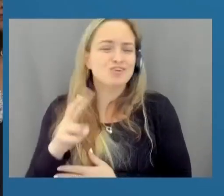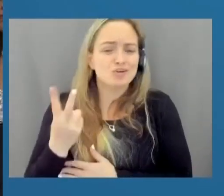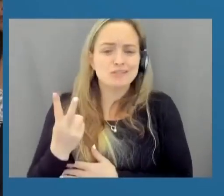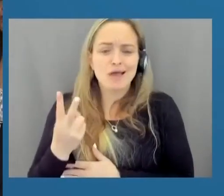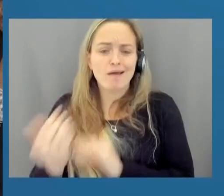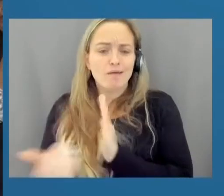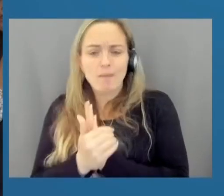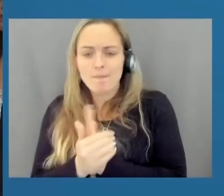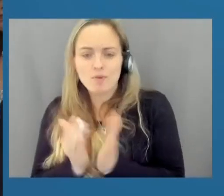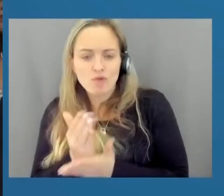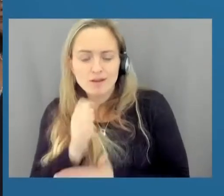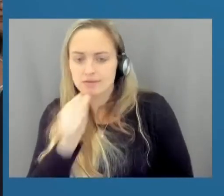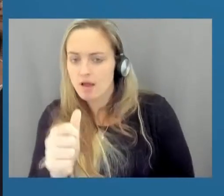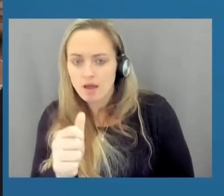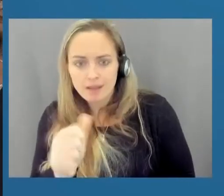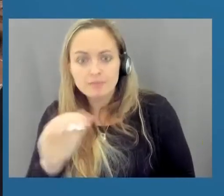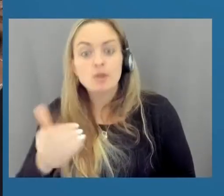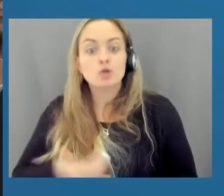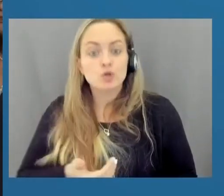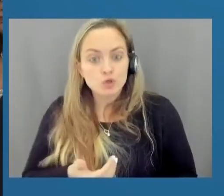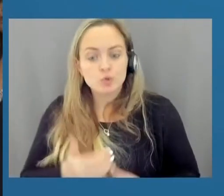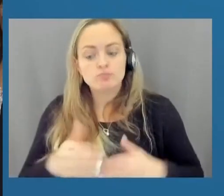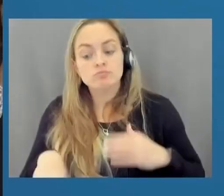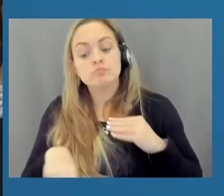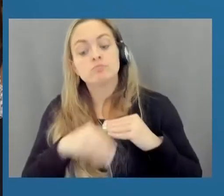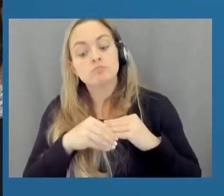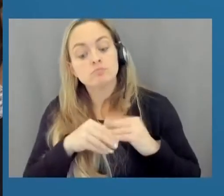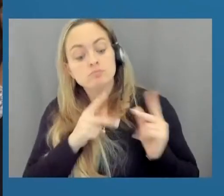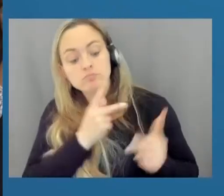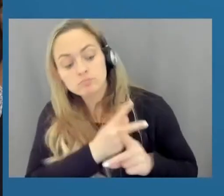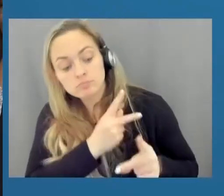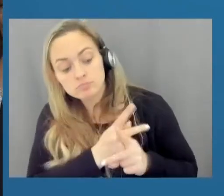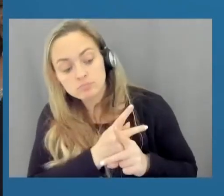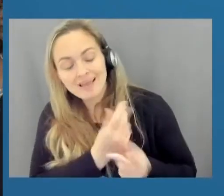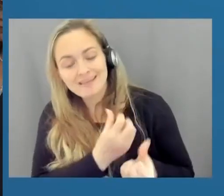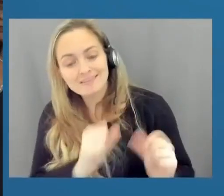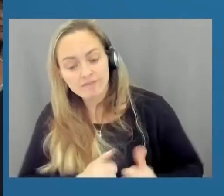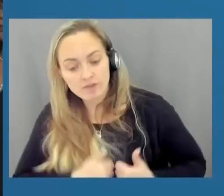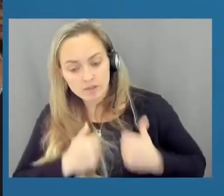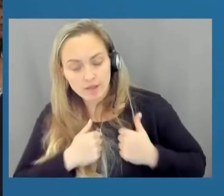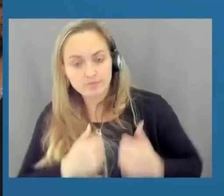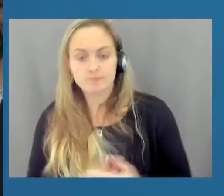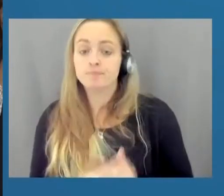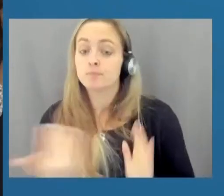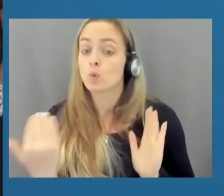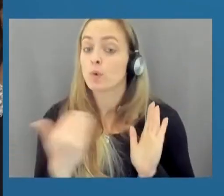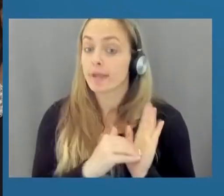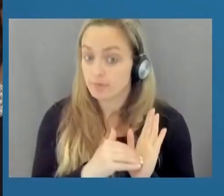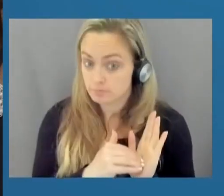It's about introducing a layer of oversight and saving lives. So again, New York leads.